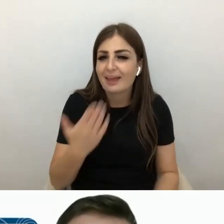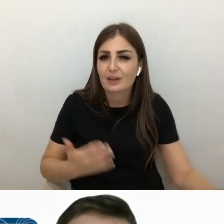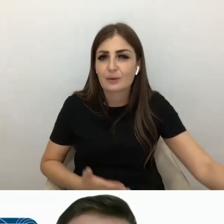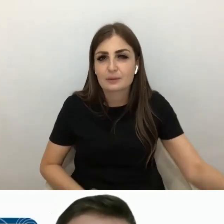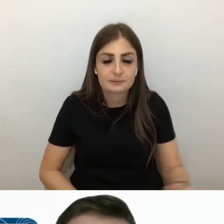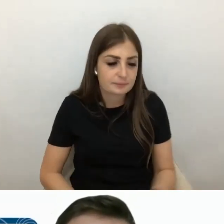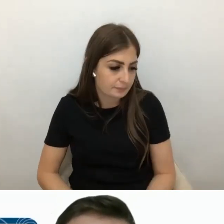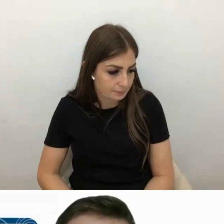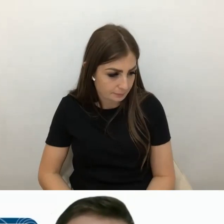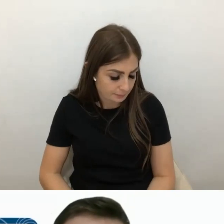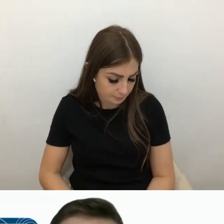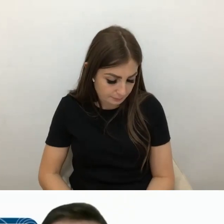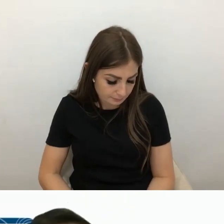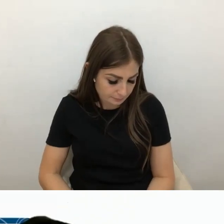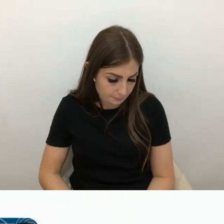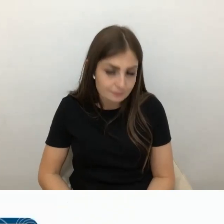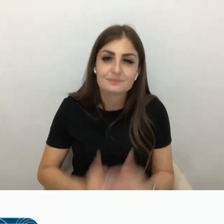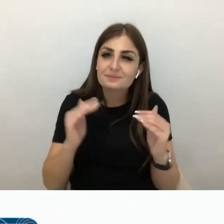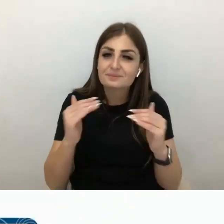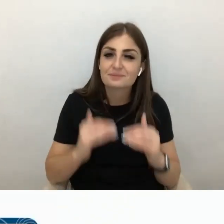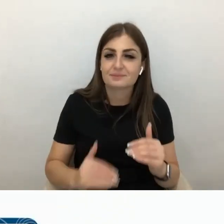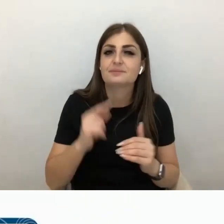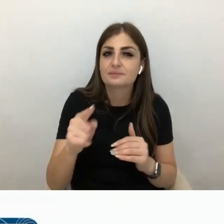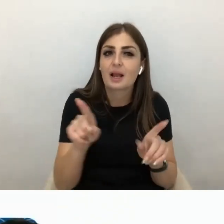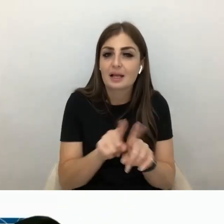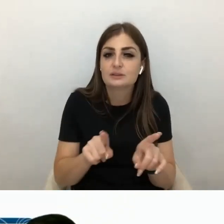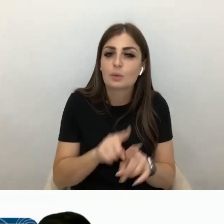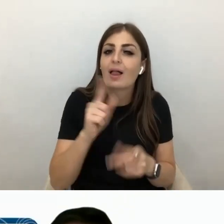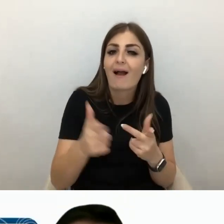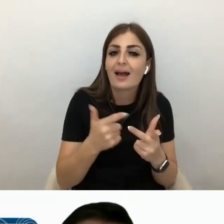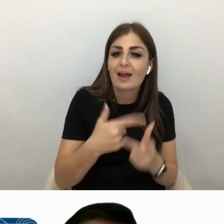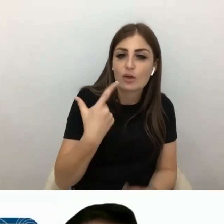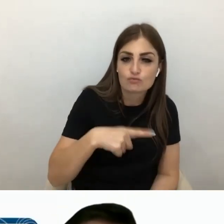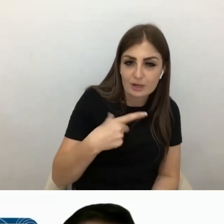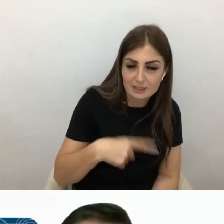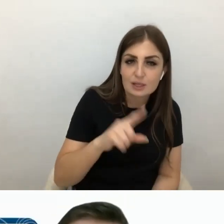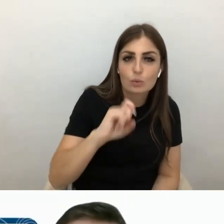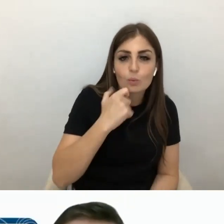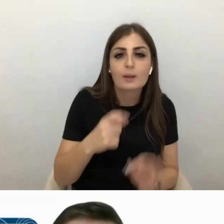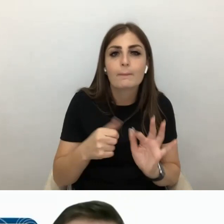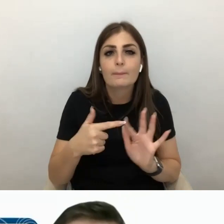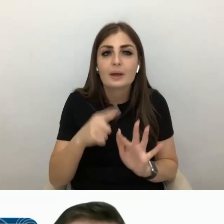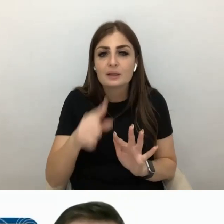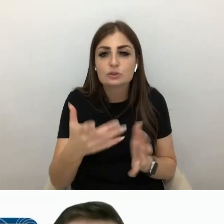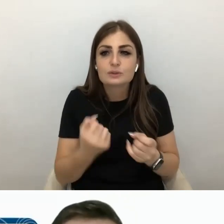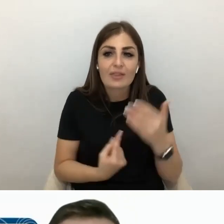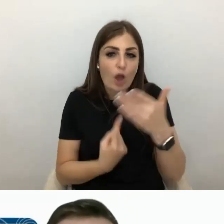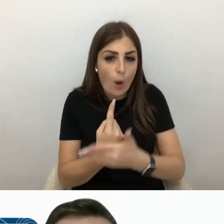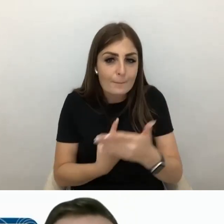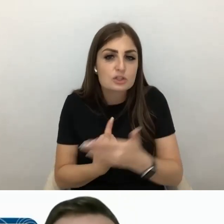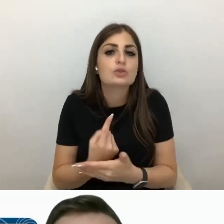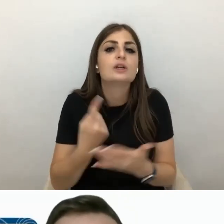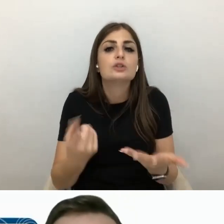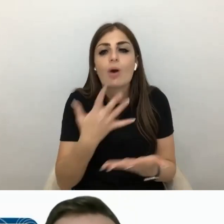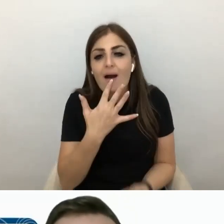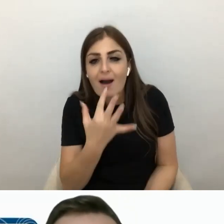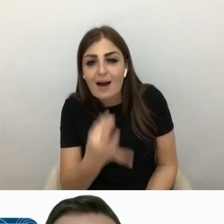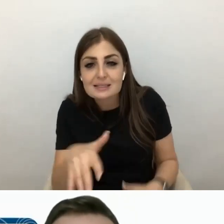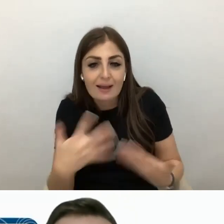To that point, another reason would be to get the opportunity to ask any questions that